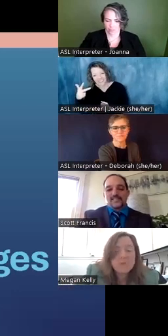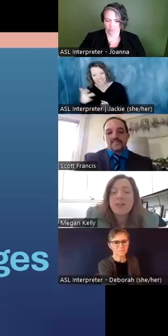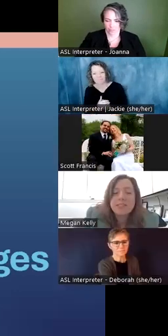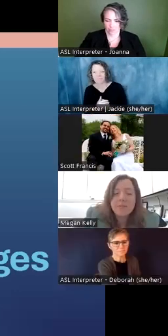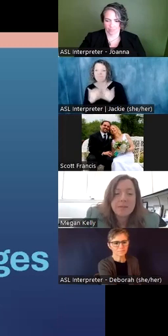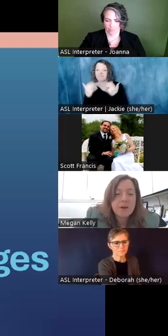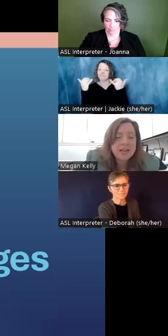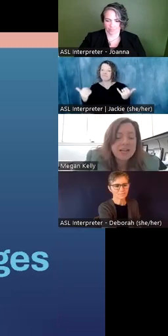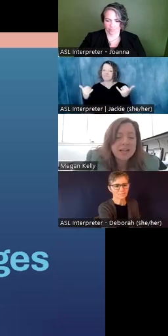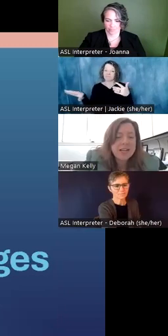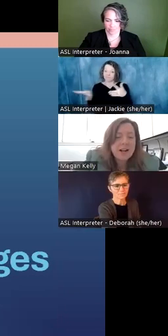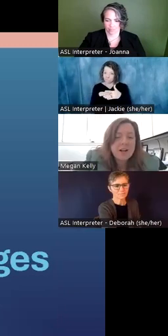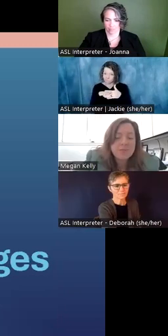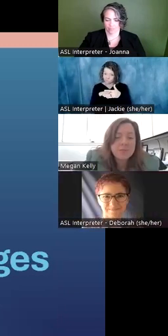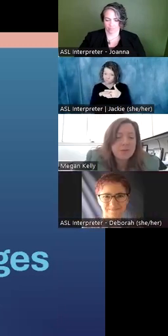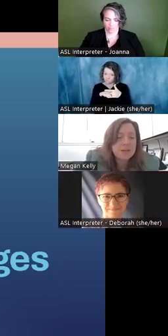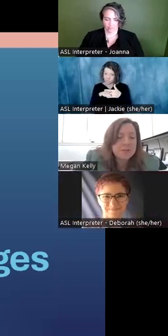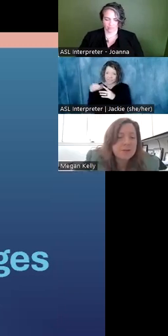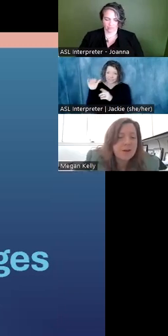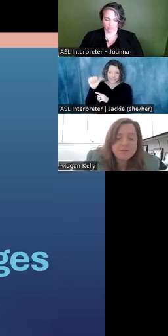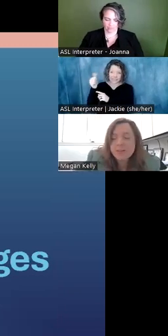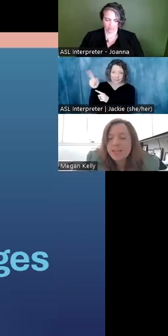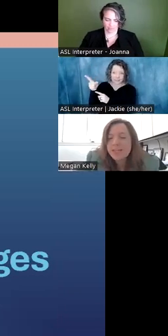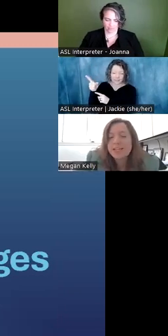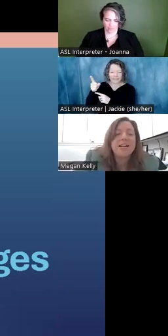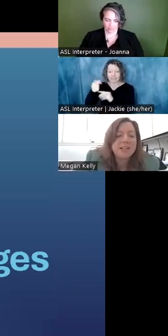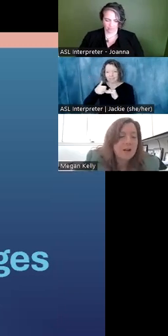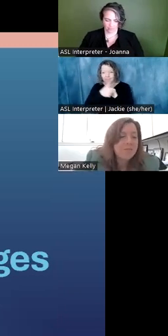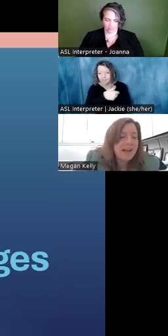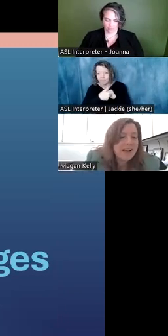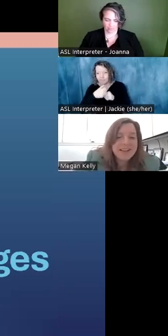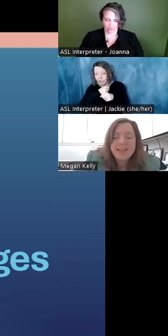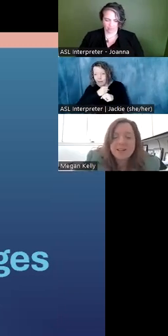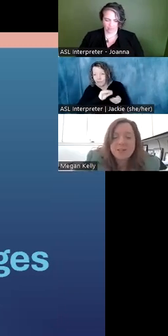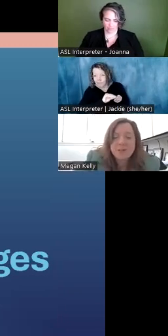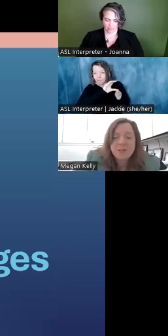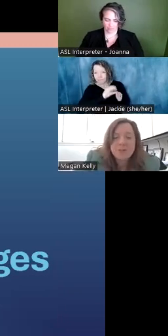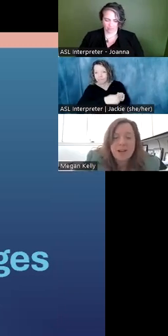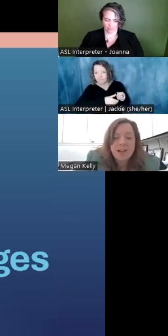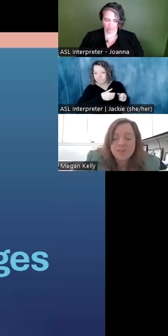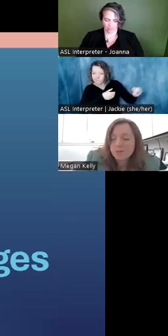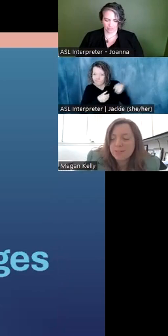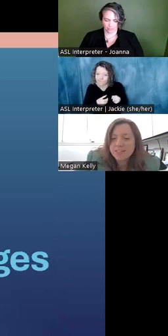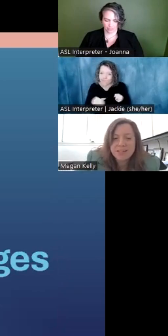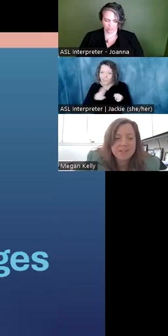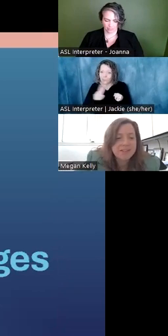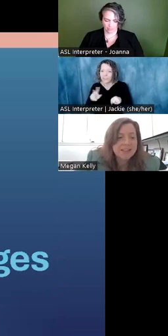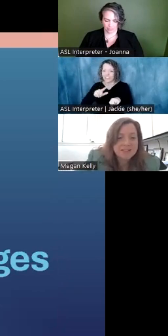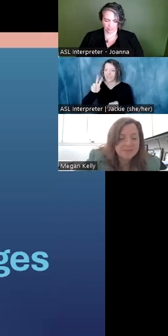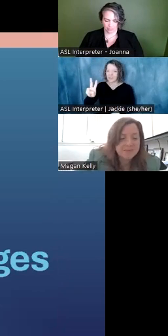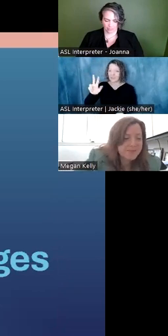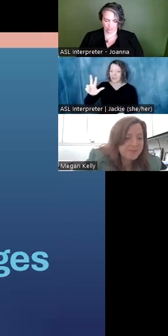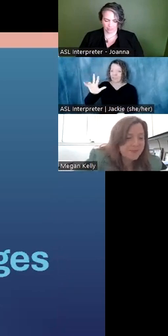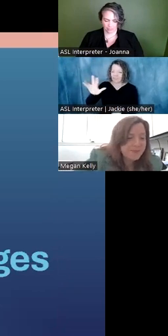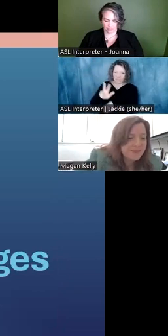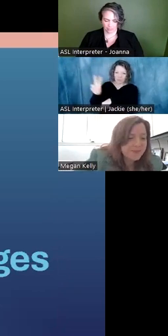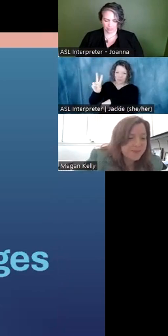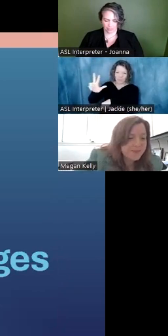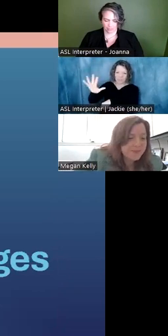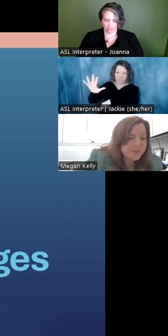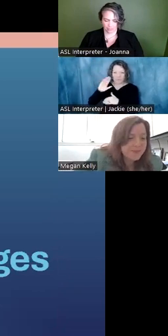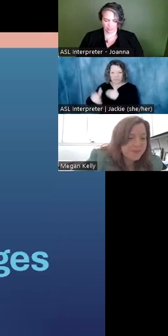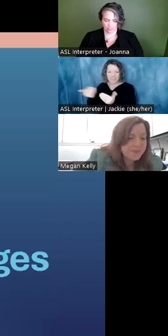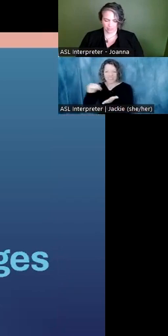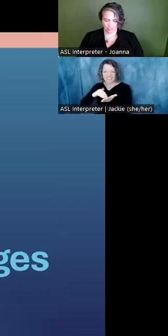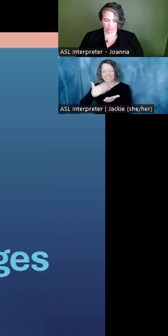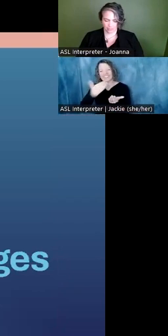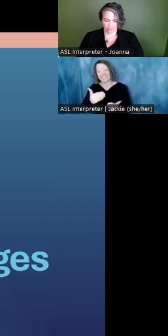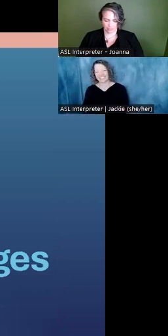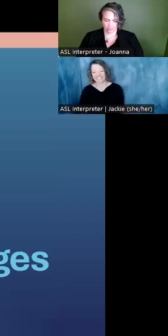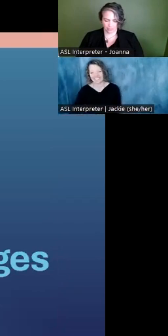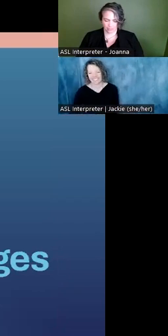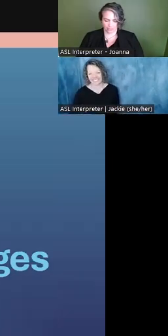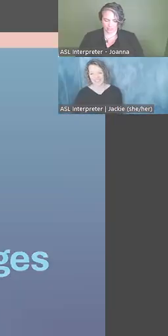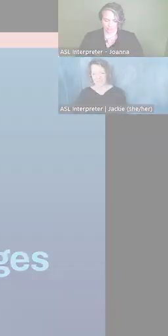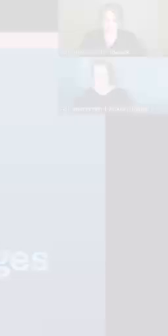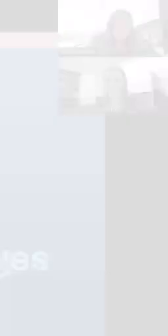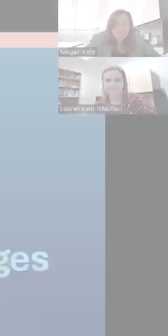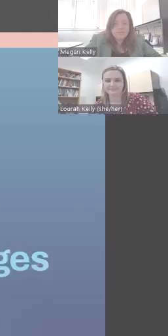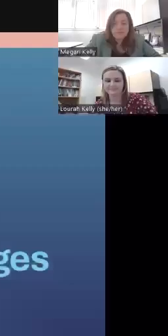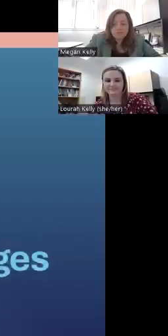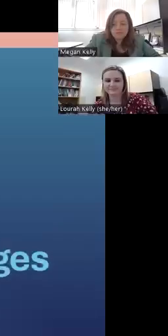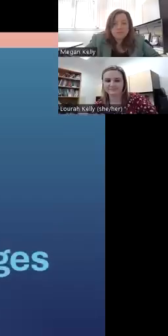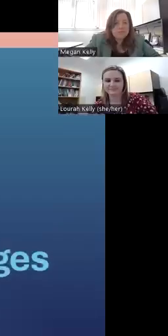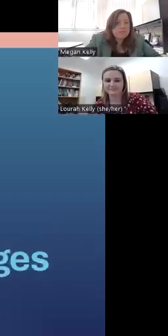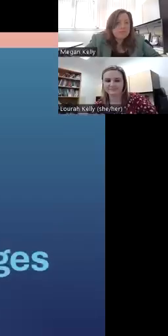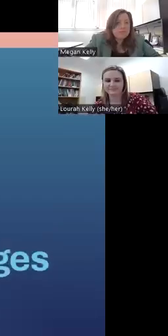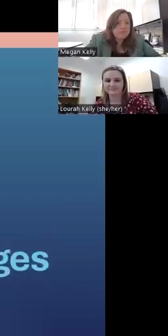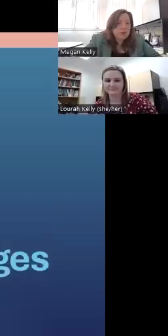We have a ten minute break, so get some coffee, come back at 2:35 and we'll continue. Thanks.